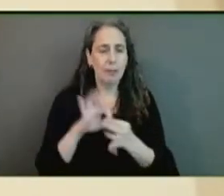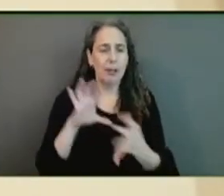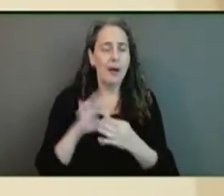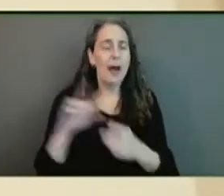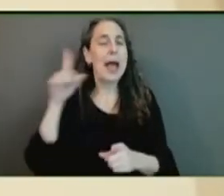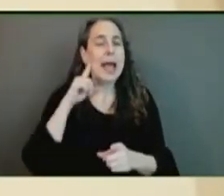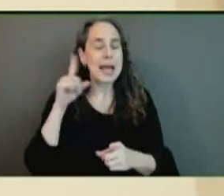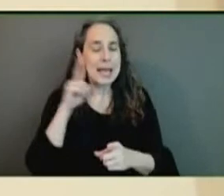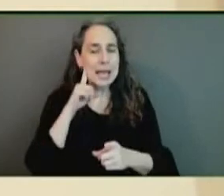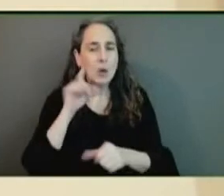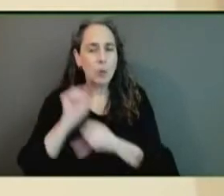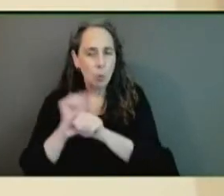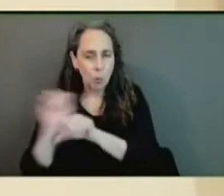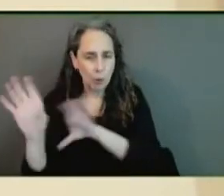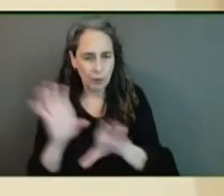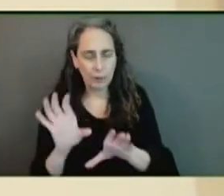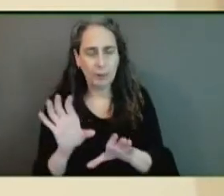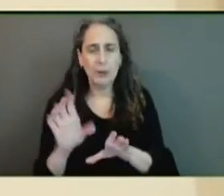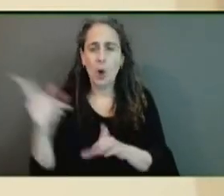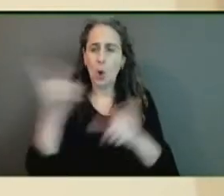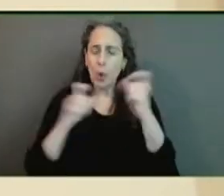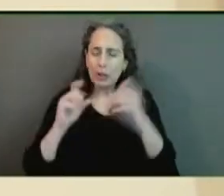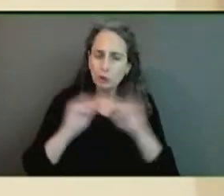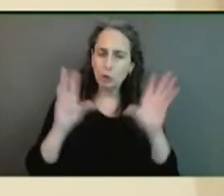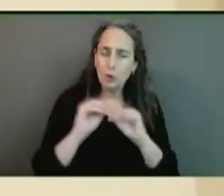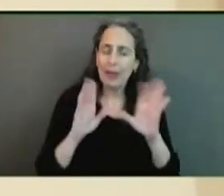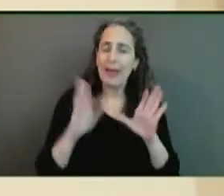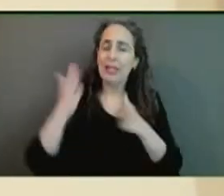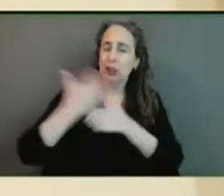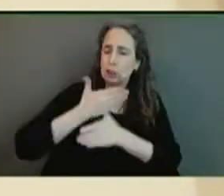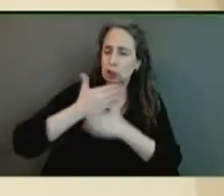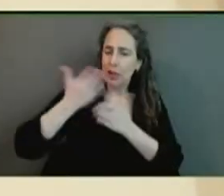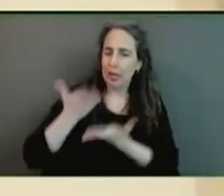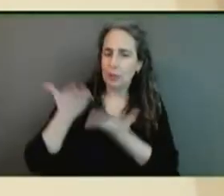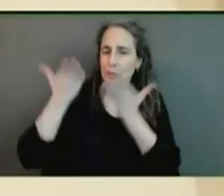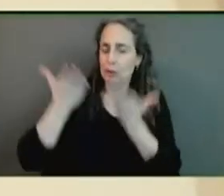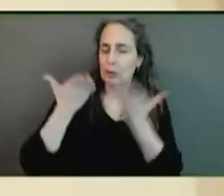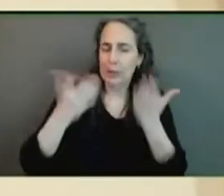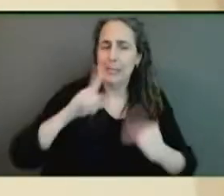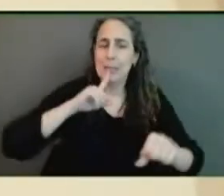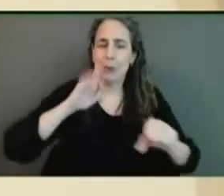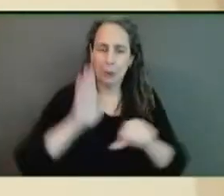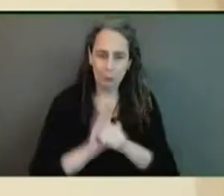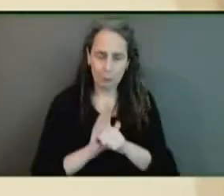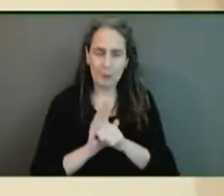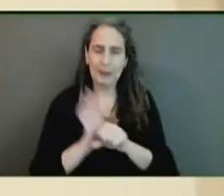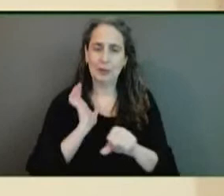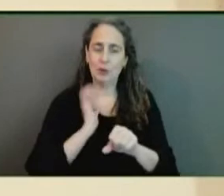engage with us here, the work that he and ask clarifying